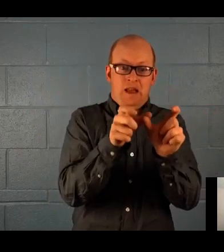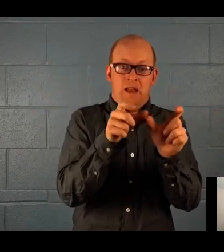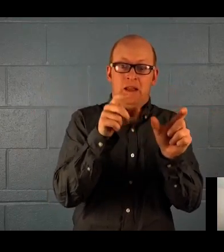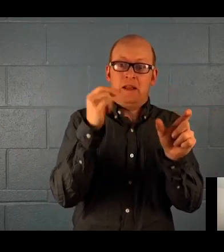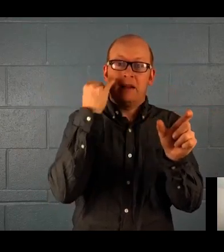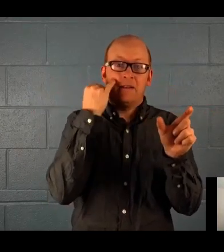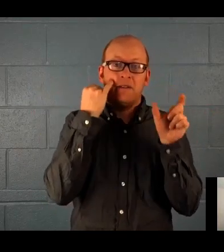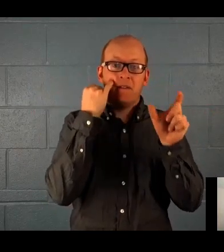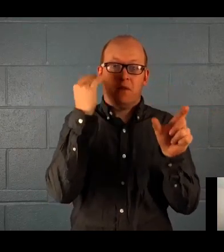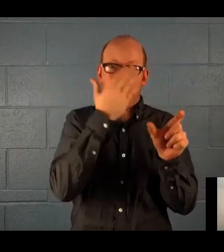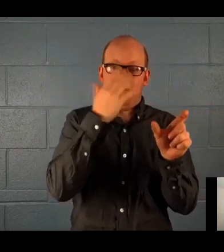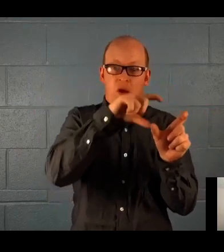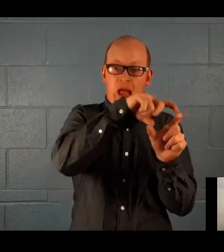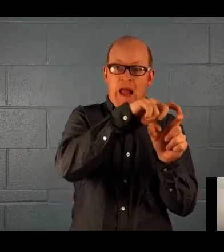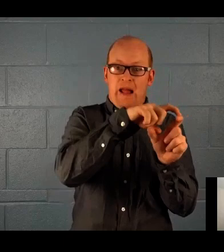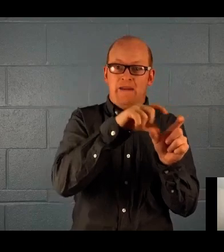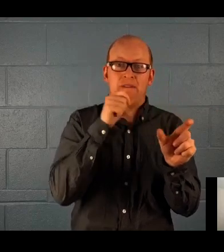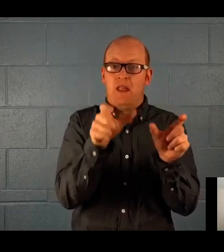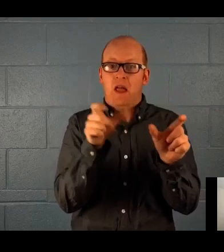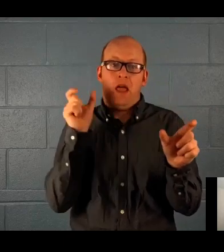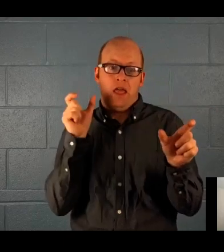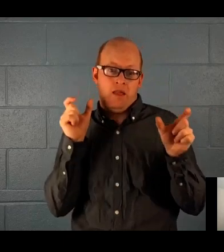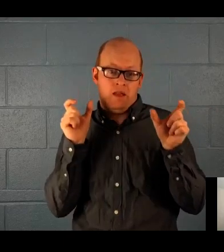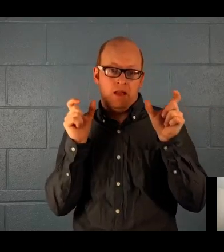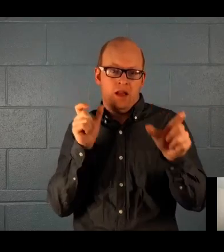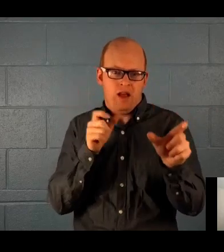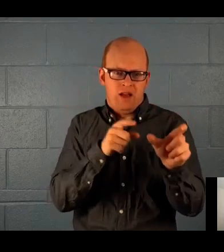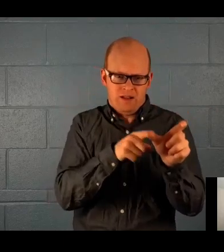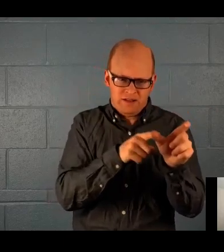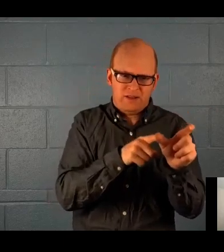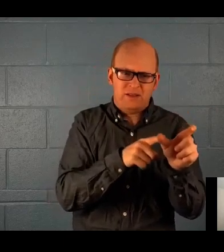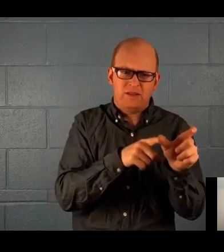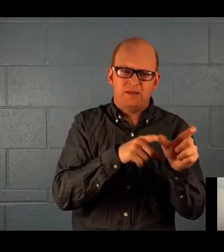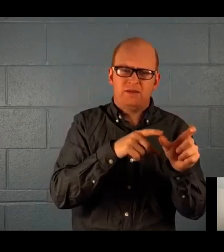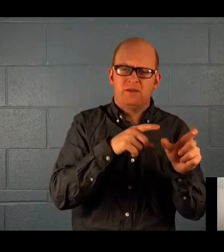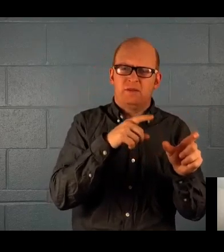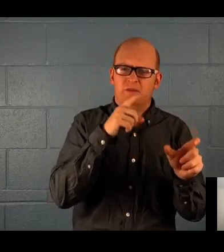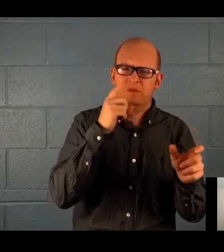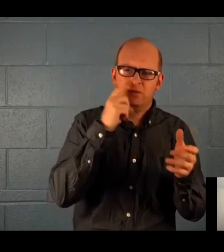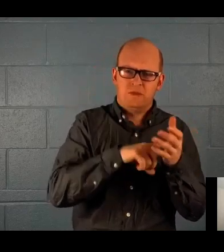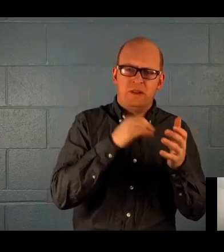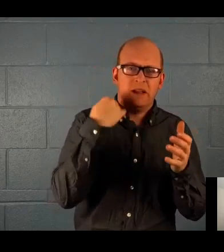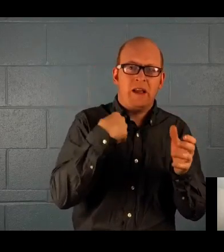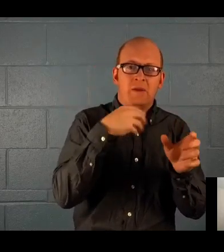vector alone, at different doses following injection in wild type mice or normal mice.